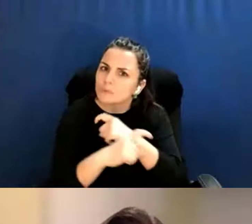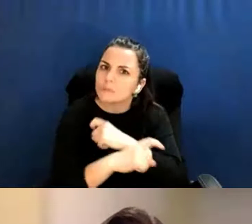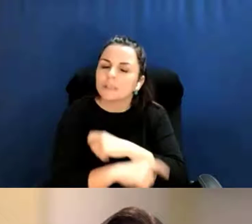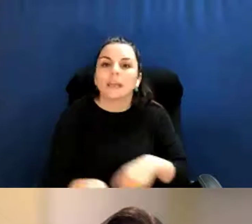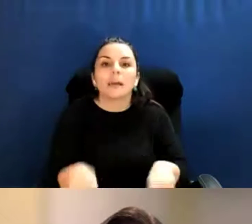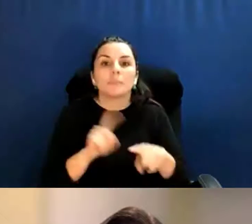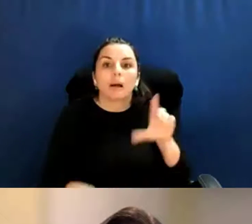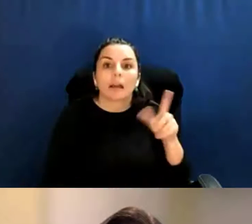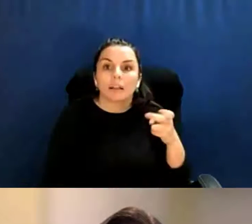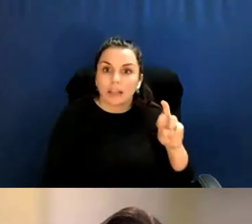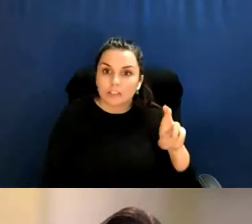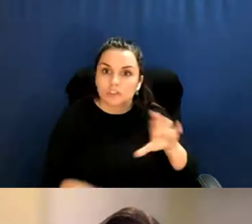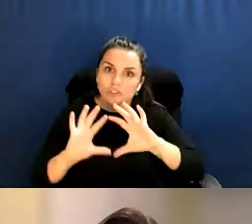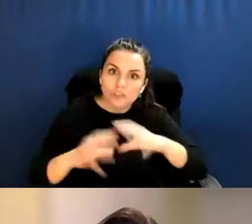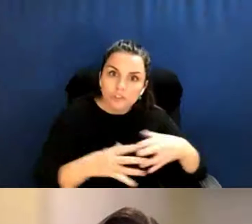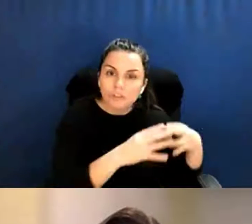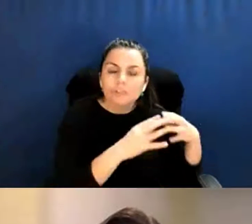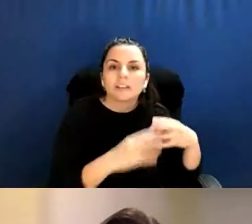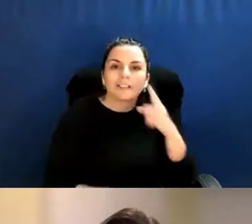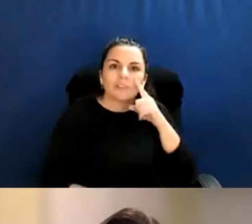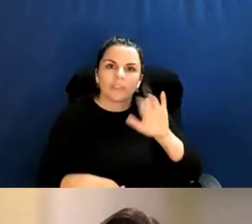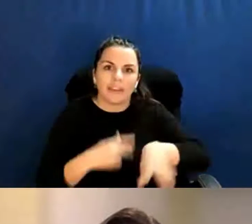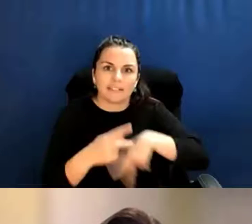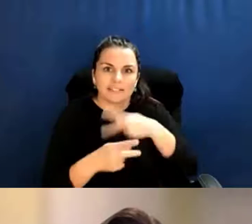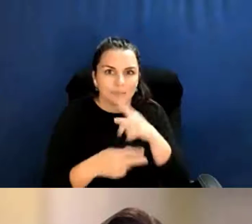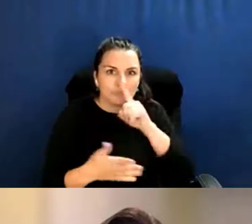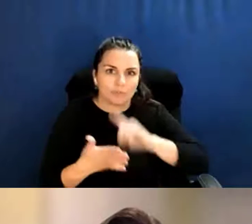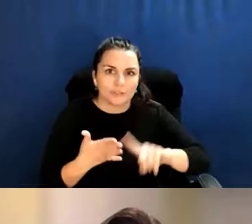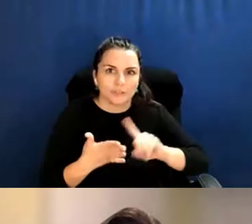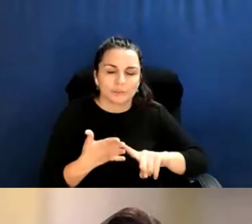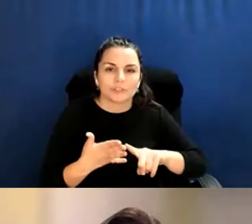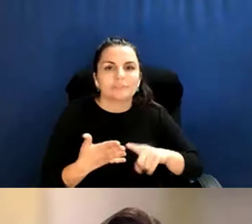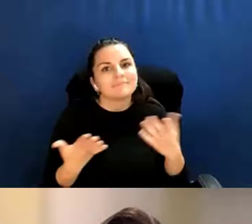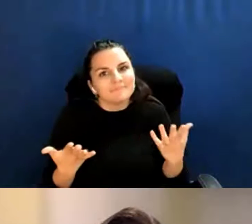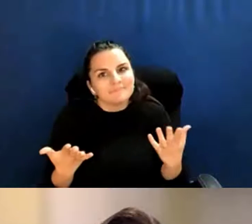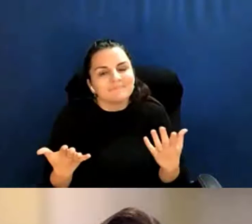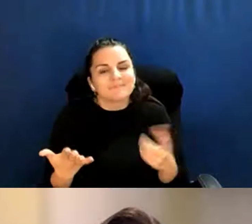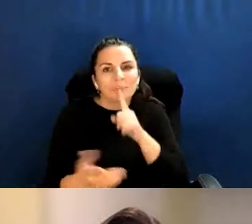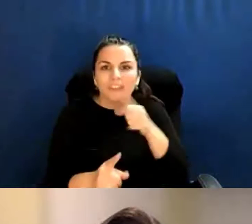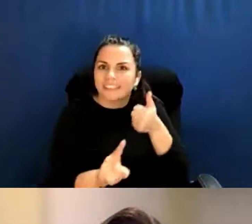and cluster type of research, it's an animal on its own.